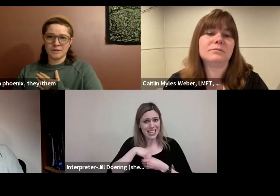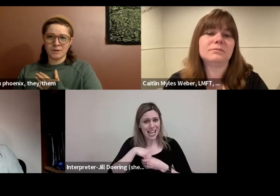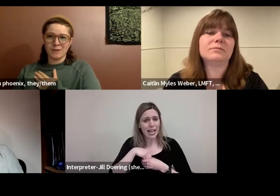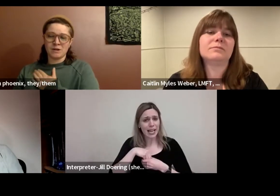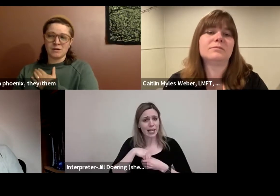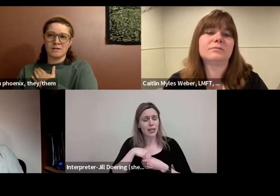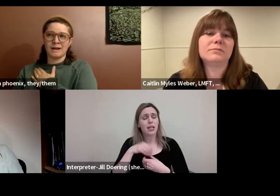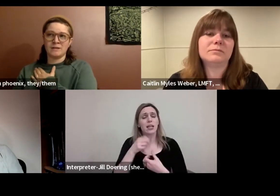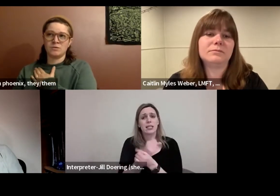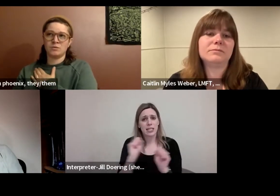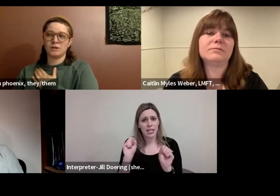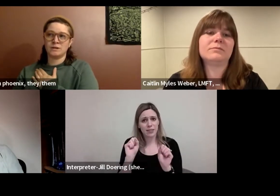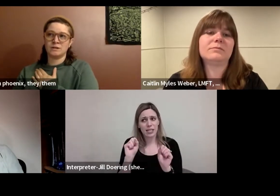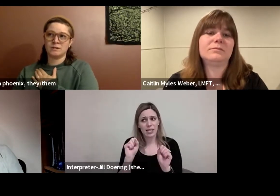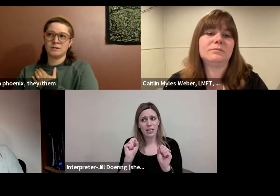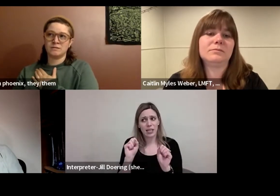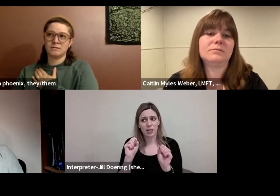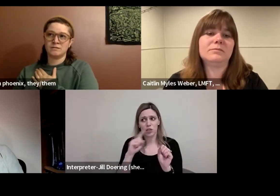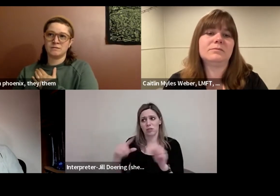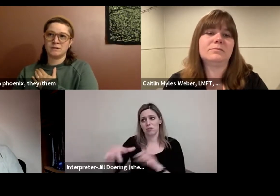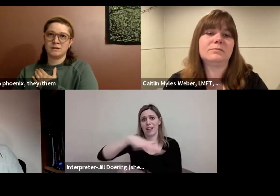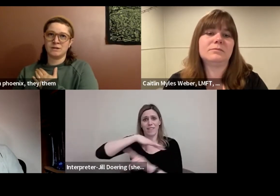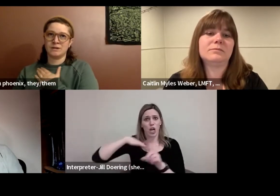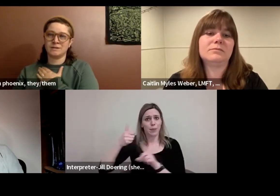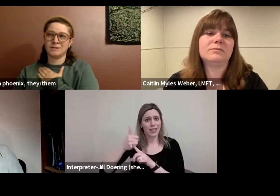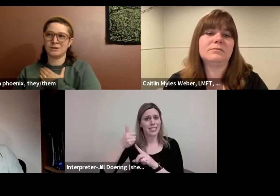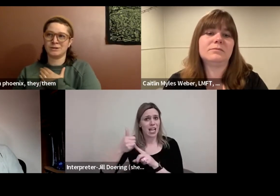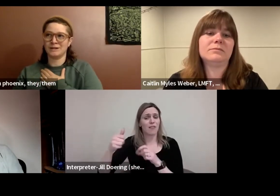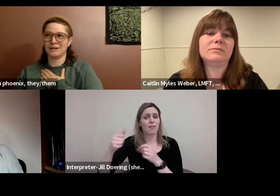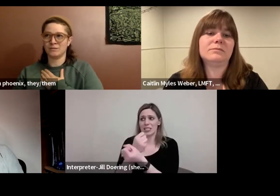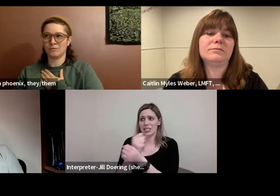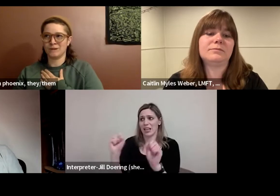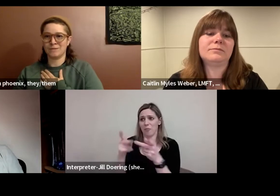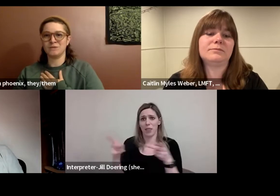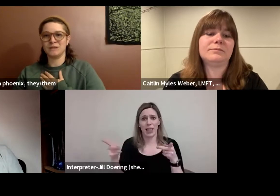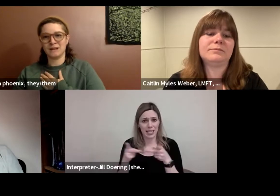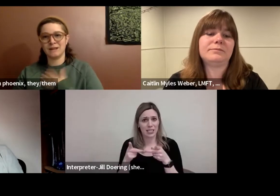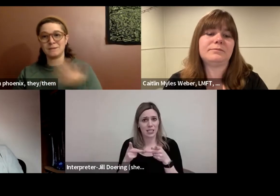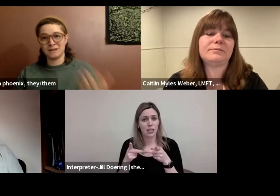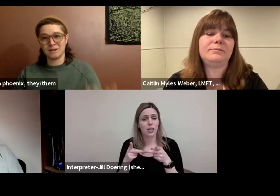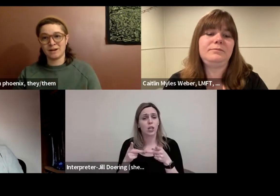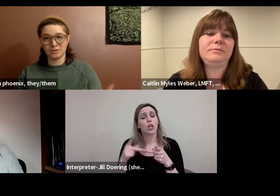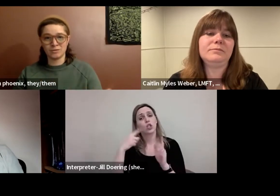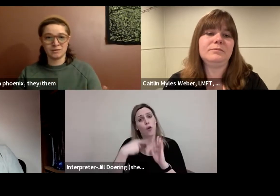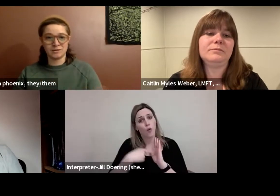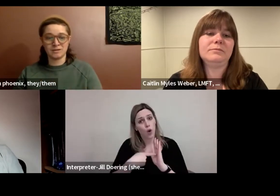So I work a lot towards... You know, especially like when I'm using EMDR tools